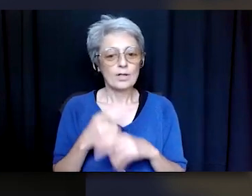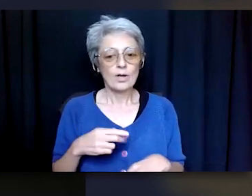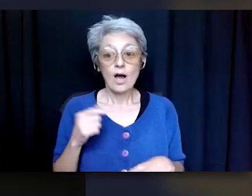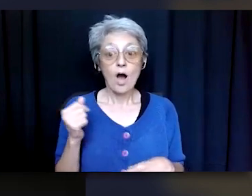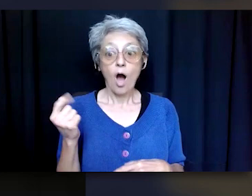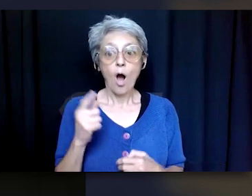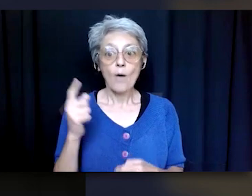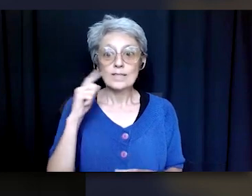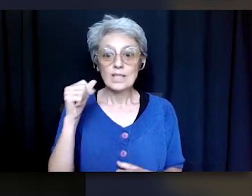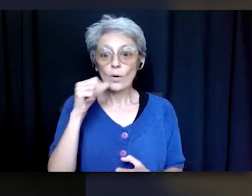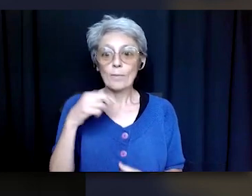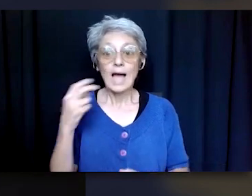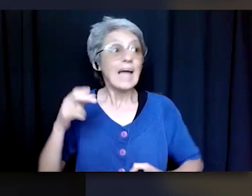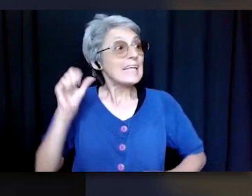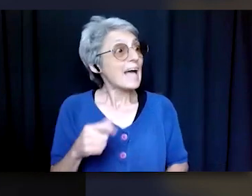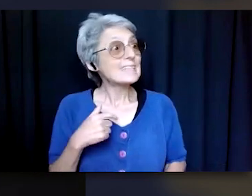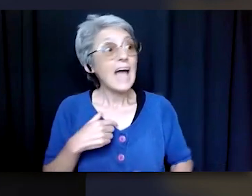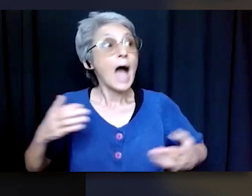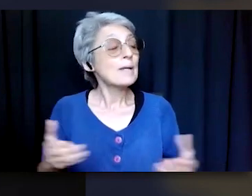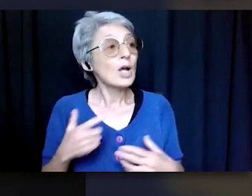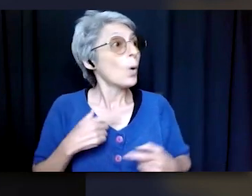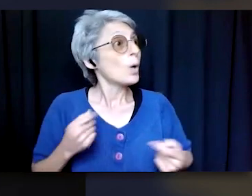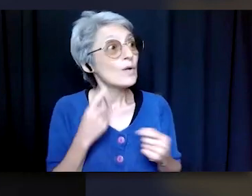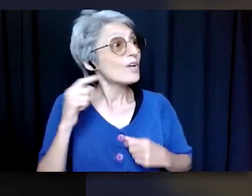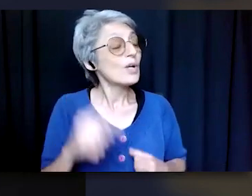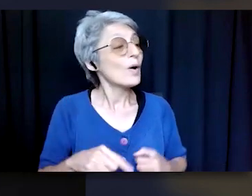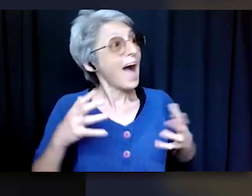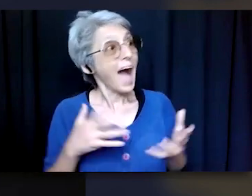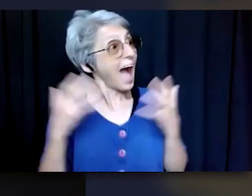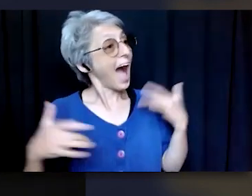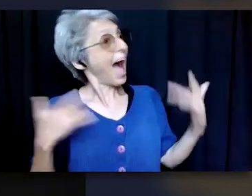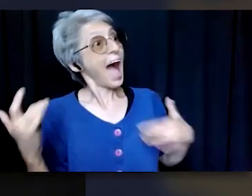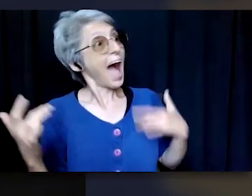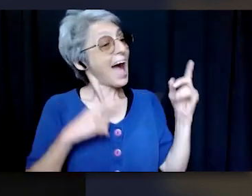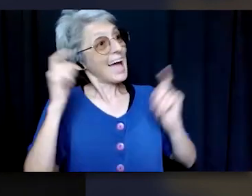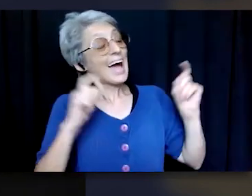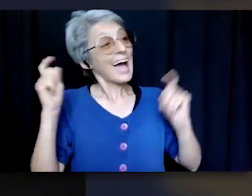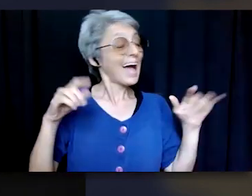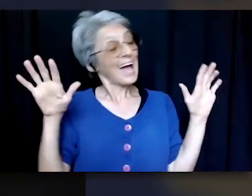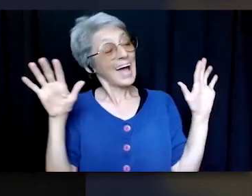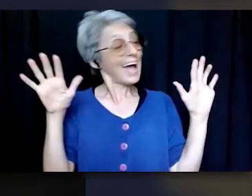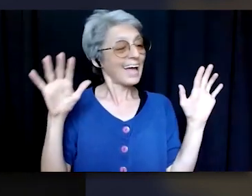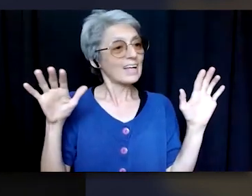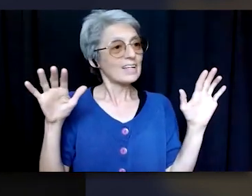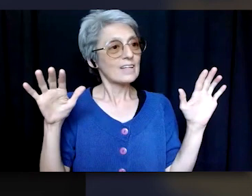here. What can I do?" and talk right over them. And whose lives is that going to make worse